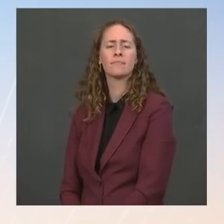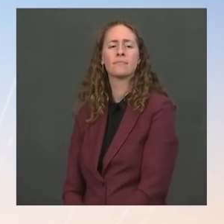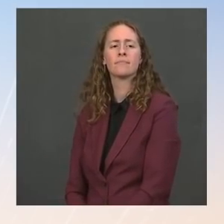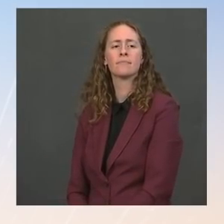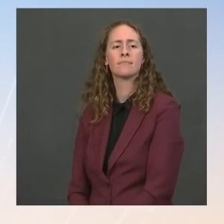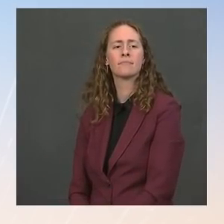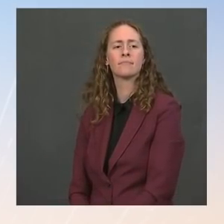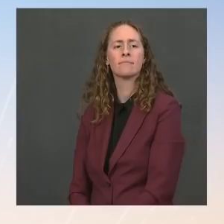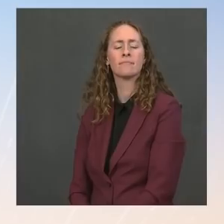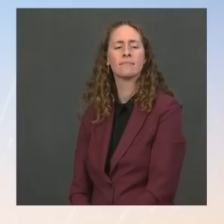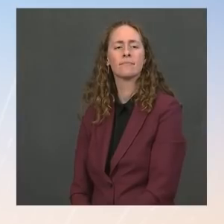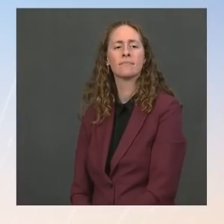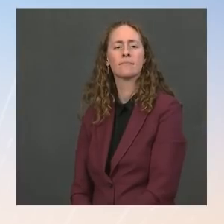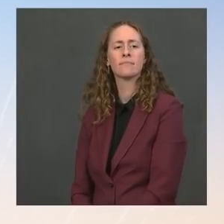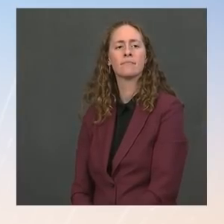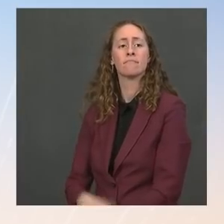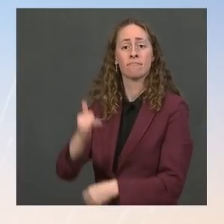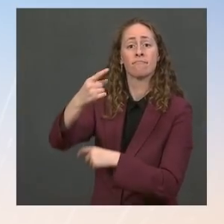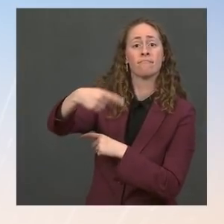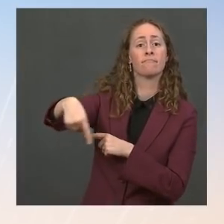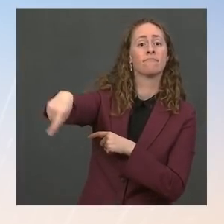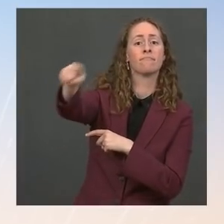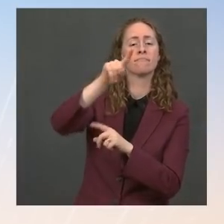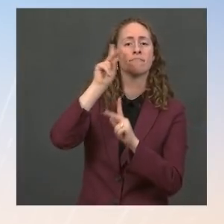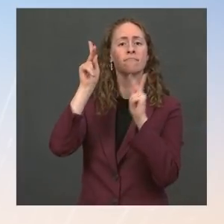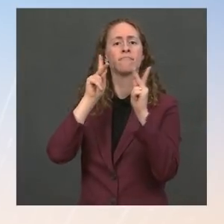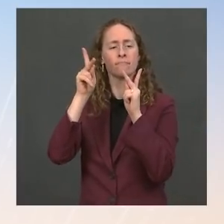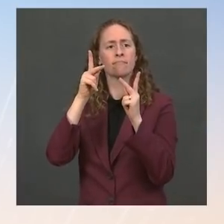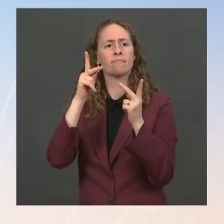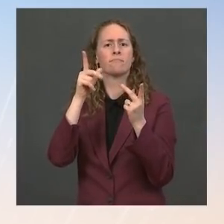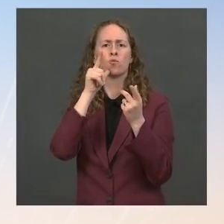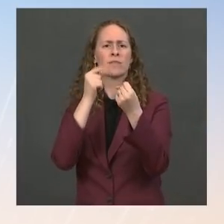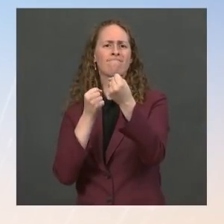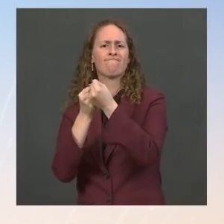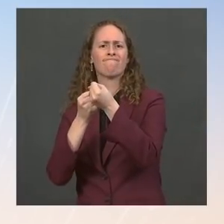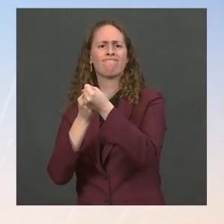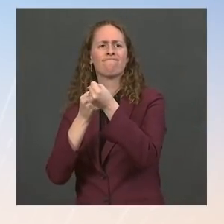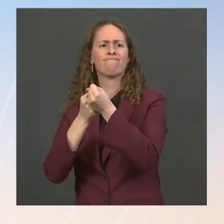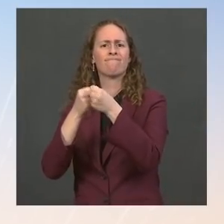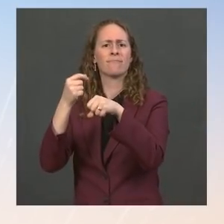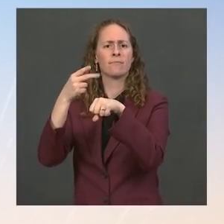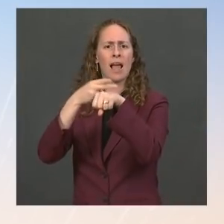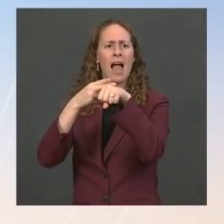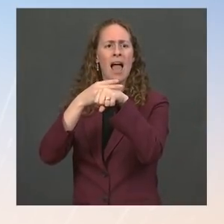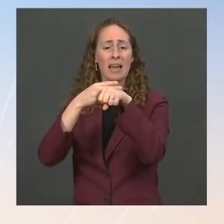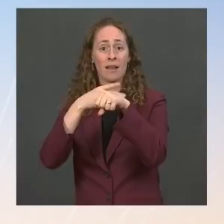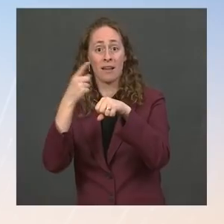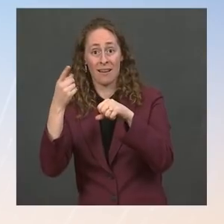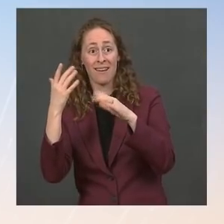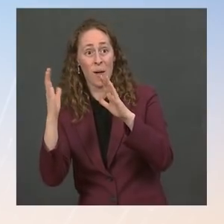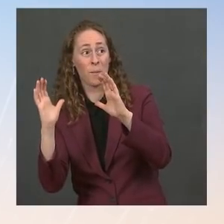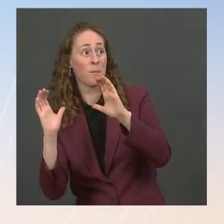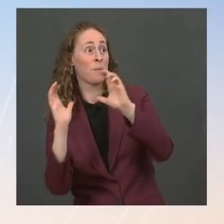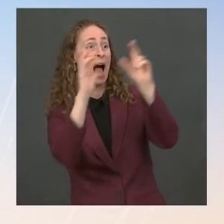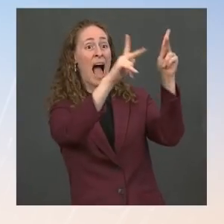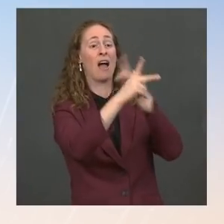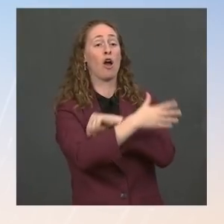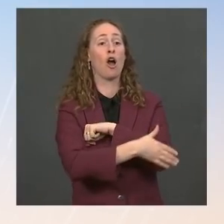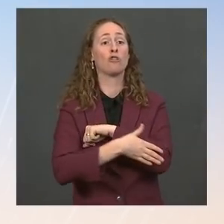They say that deporting people back to Haiti is like dropping people into a burning house. This idea that -- the country is just not in a place where it can handle this.